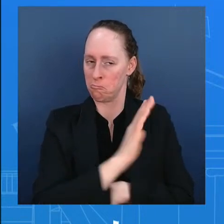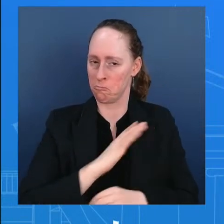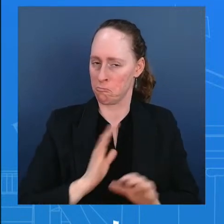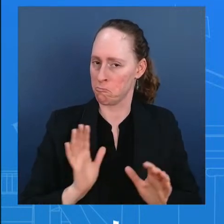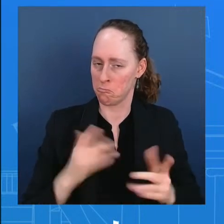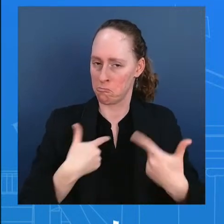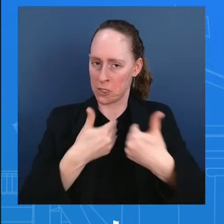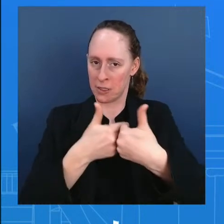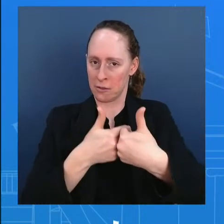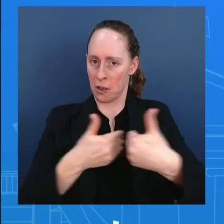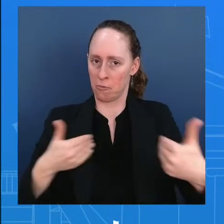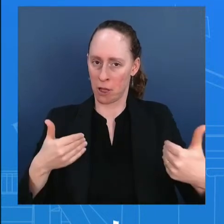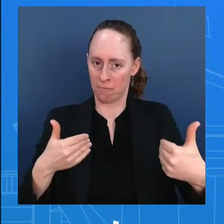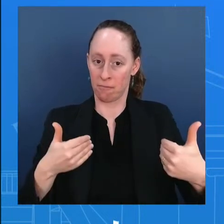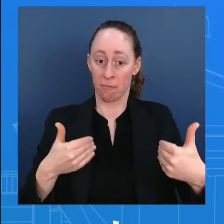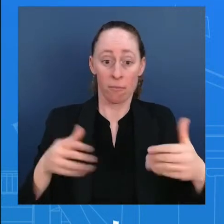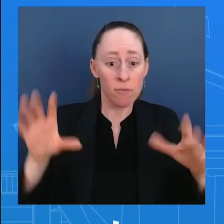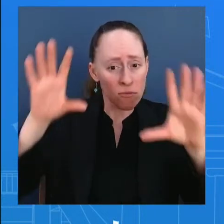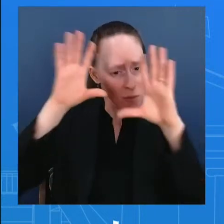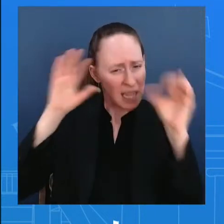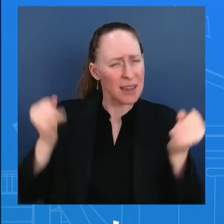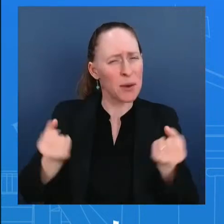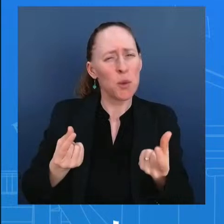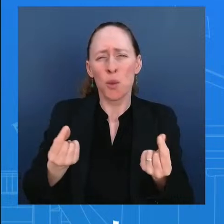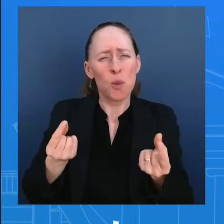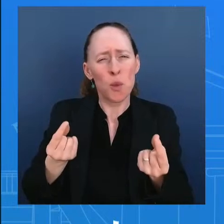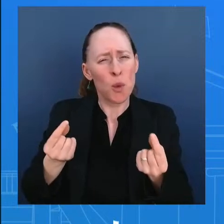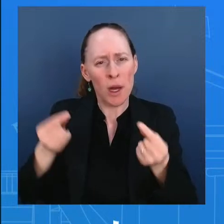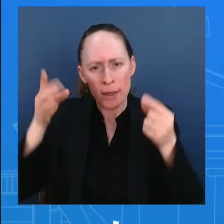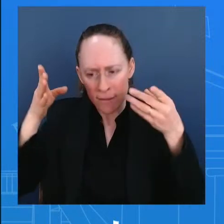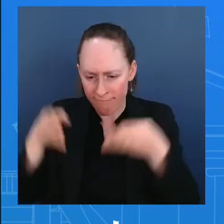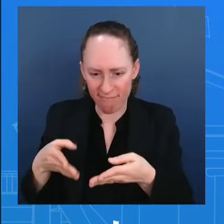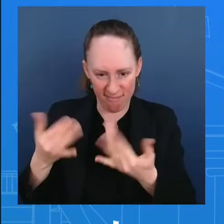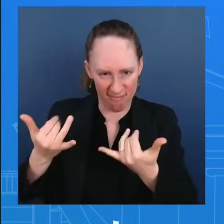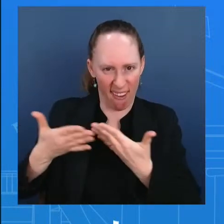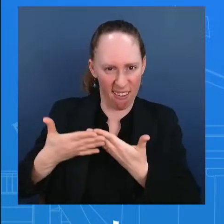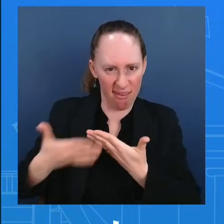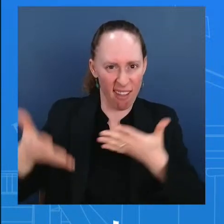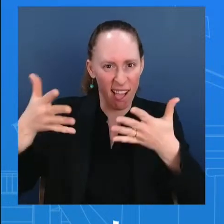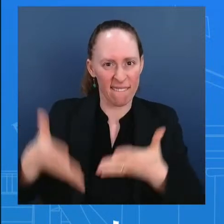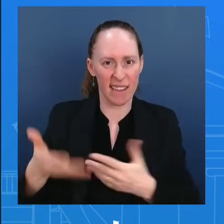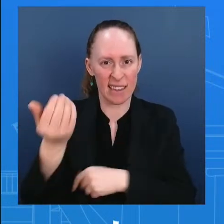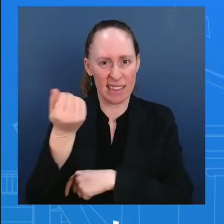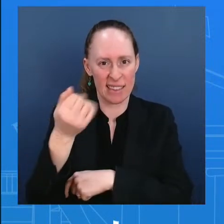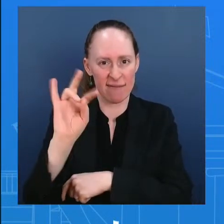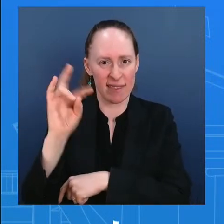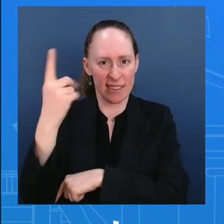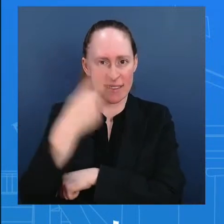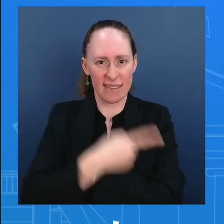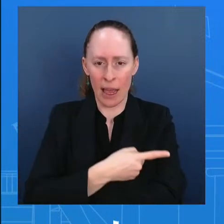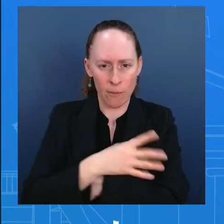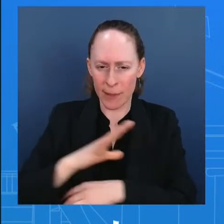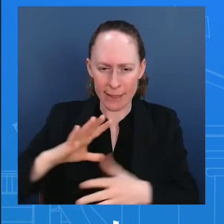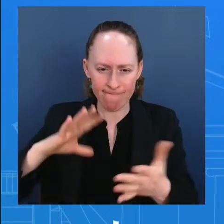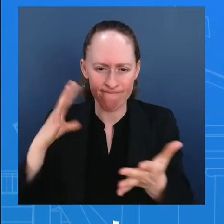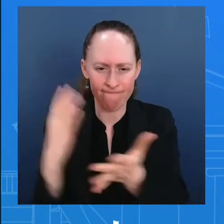that he has ahead: 17 days of a -- of a jam-packed schedule, focusing on the American people.